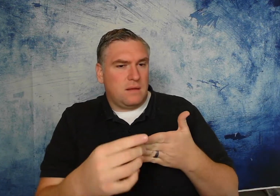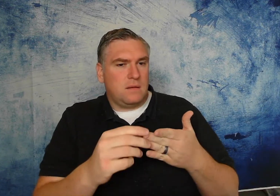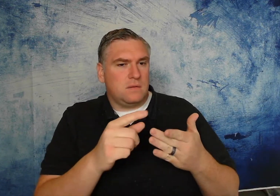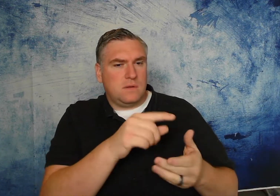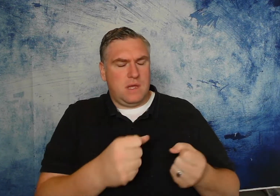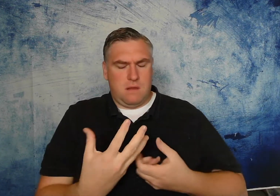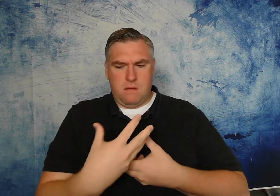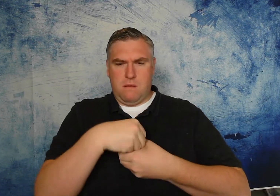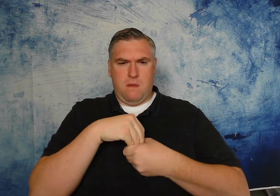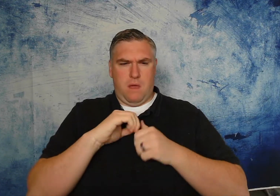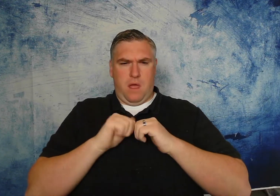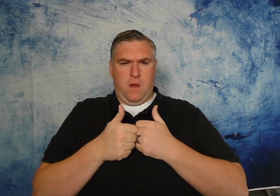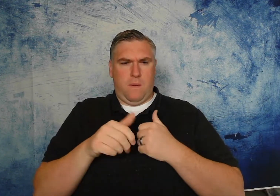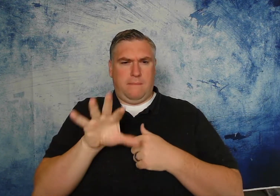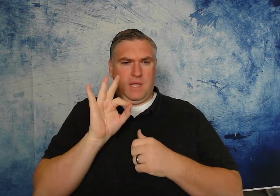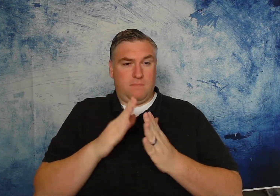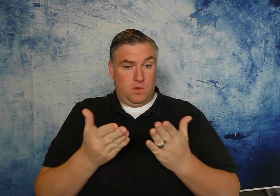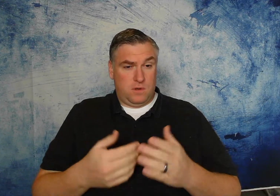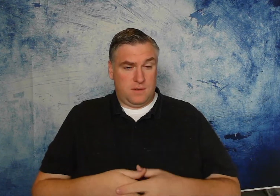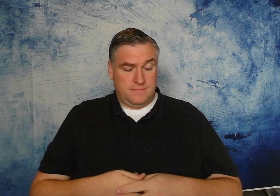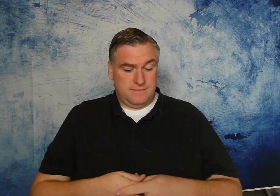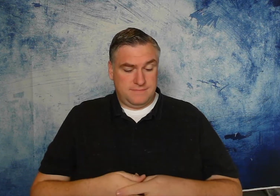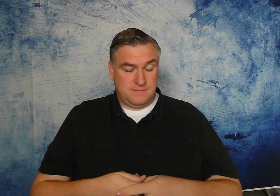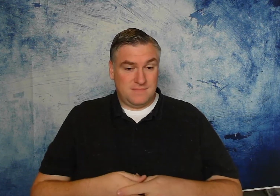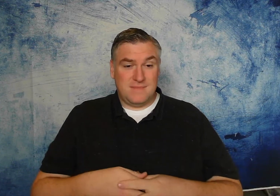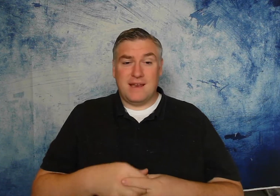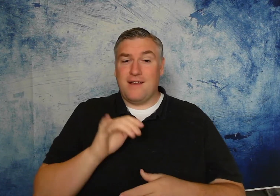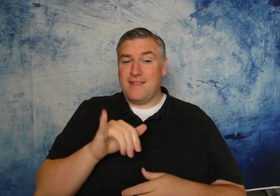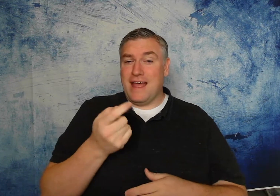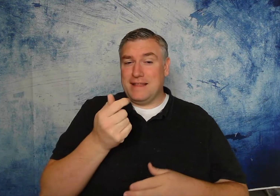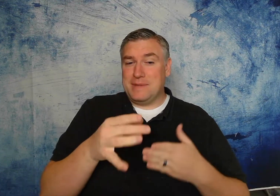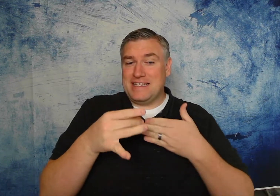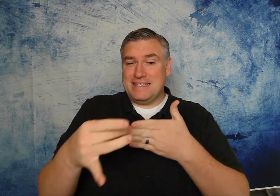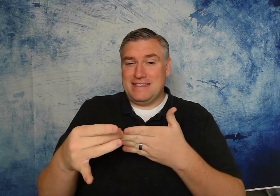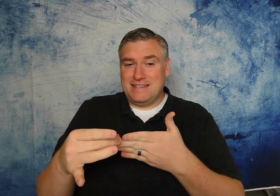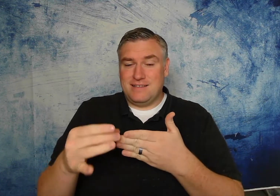And then use that as a guide to help students internalize how to pick what they like.